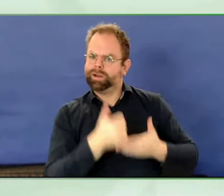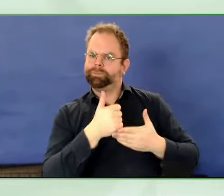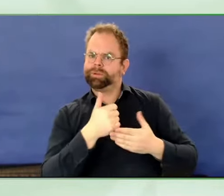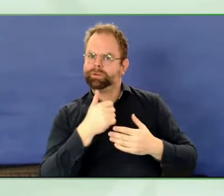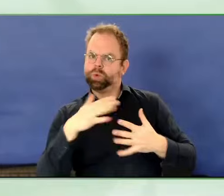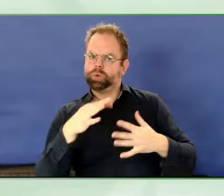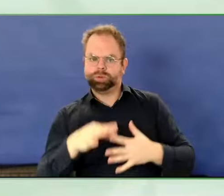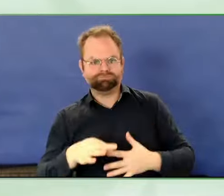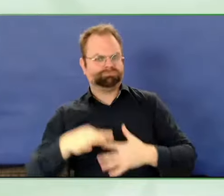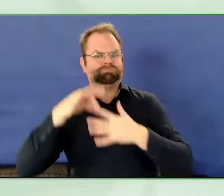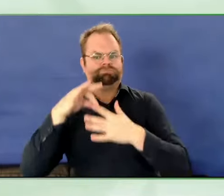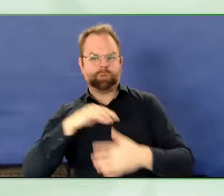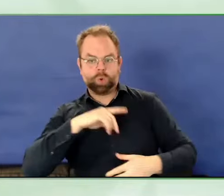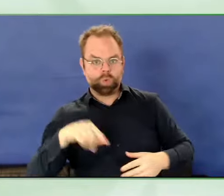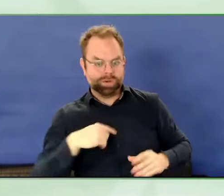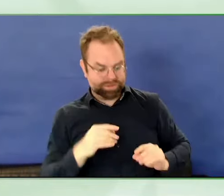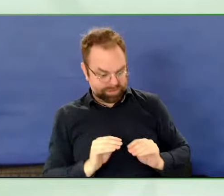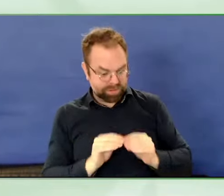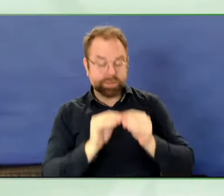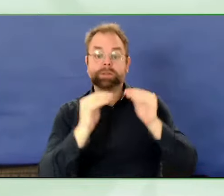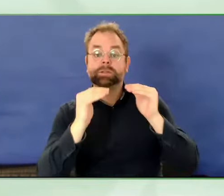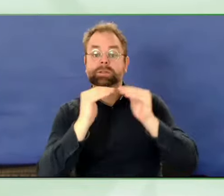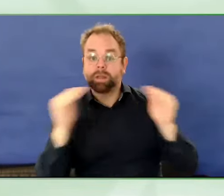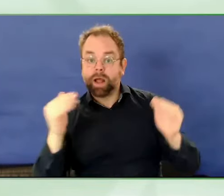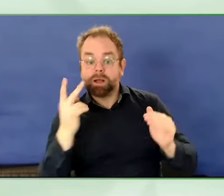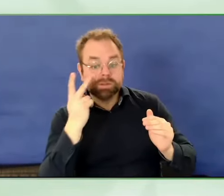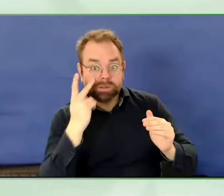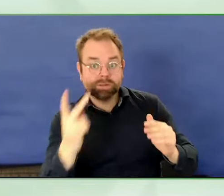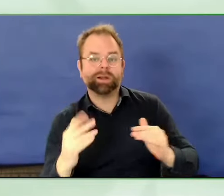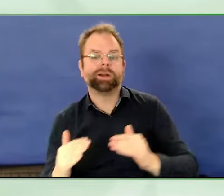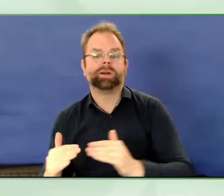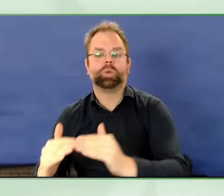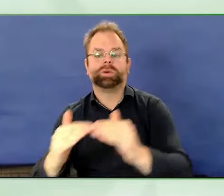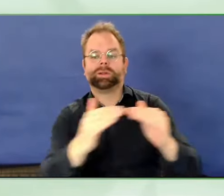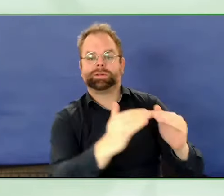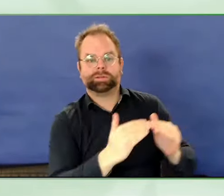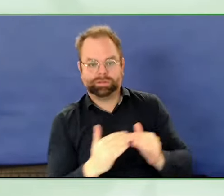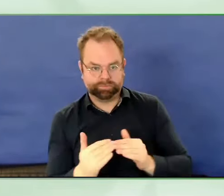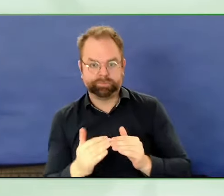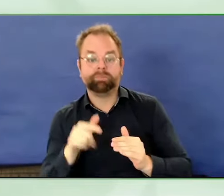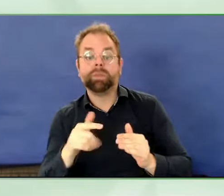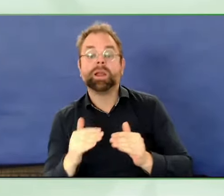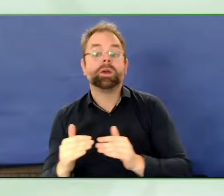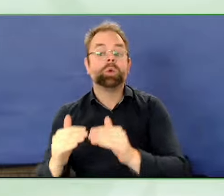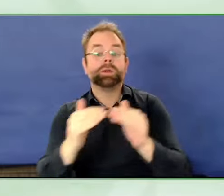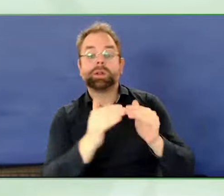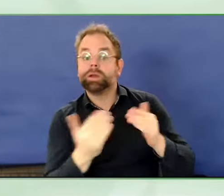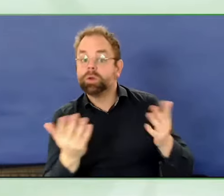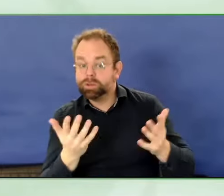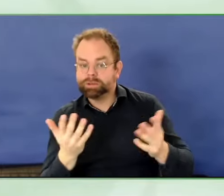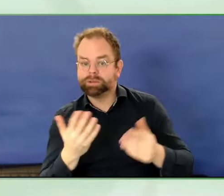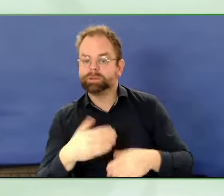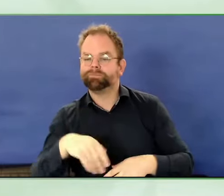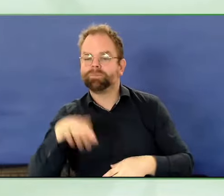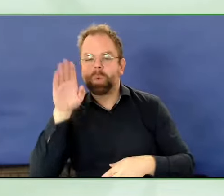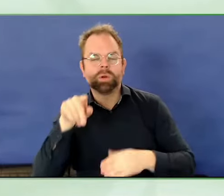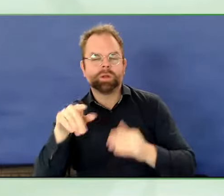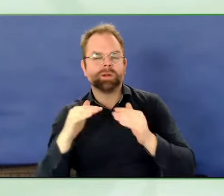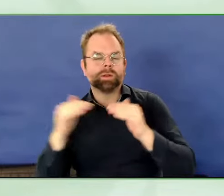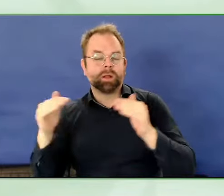When we talk about accessibility it's really the outliers we are trying to capture within our equity-based standards, that's what we like to call them.